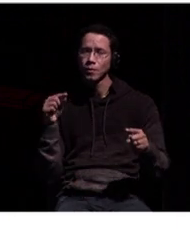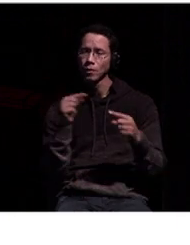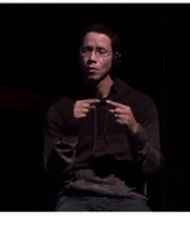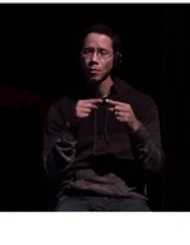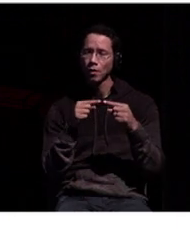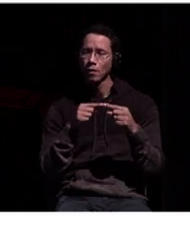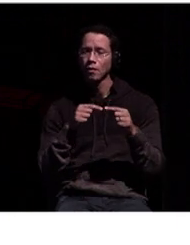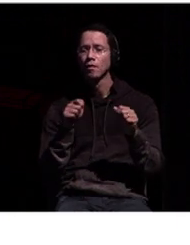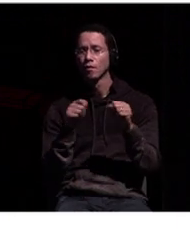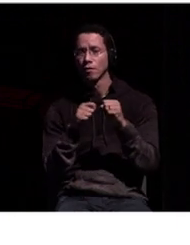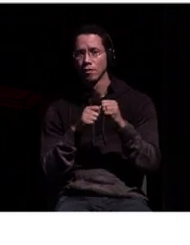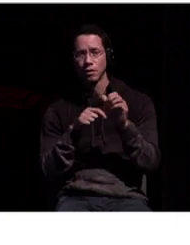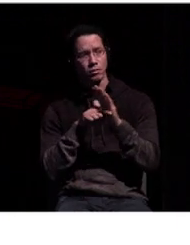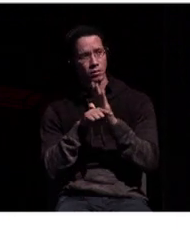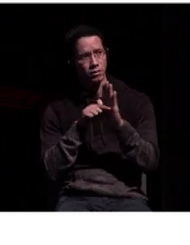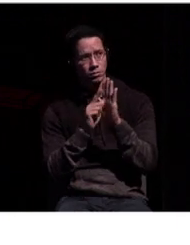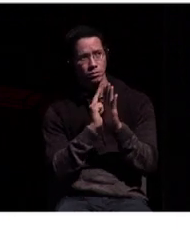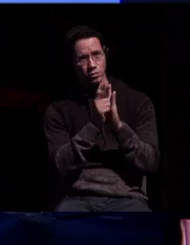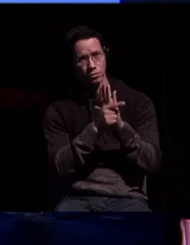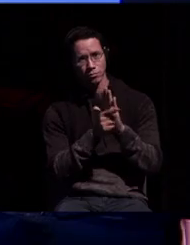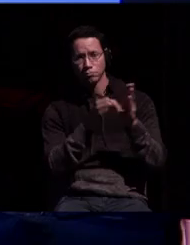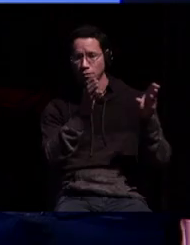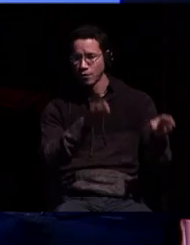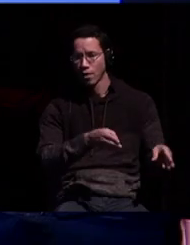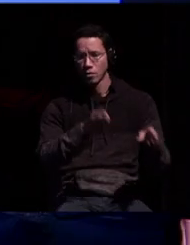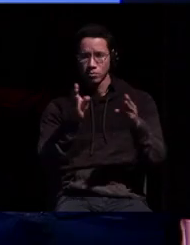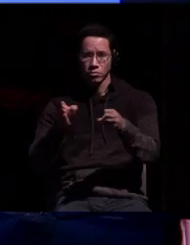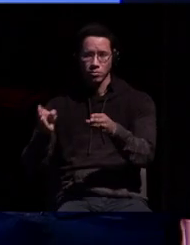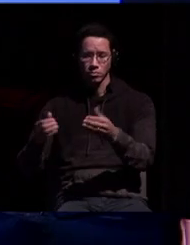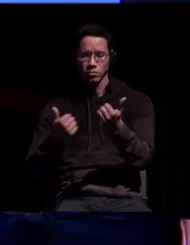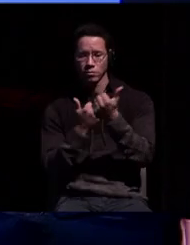along all the phases, levels and actors of tourism development.